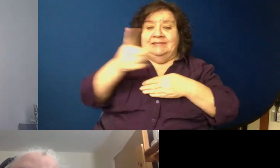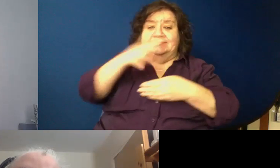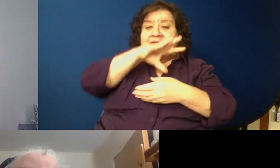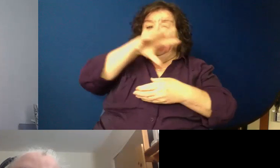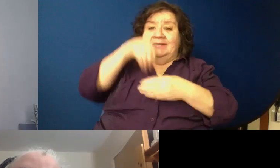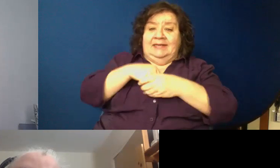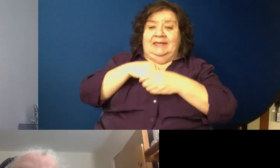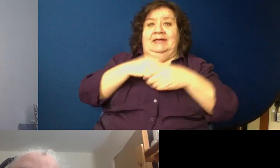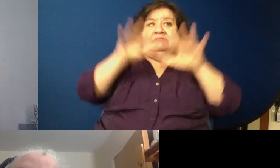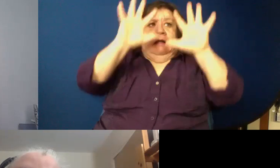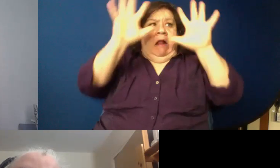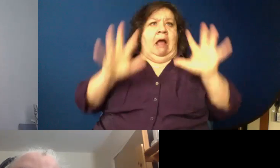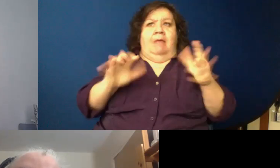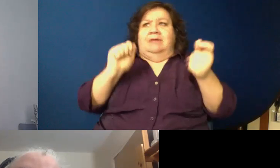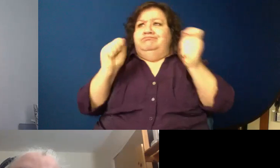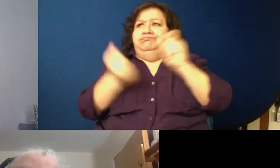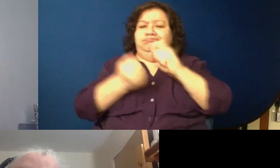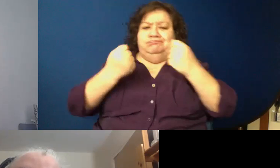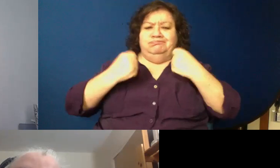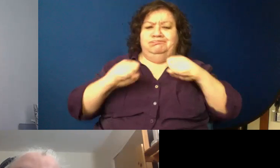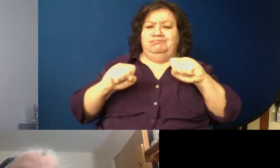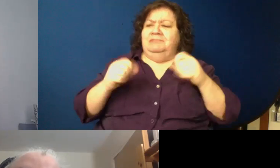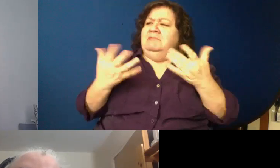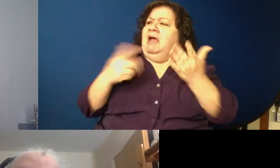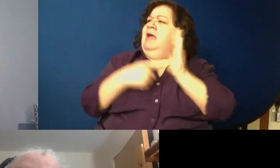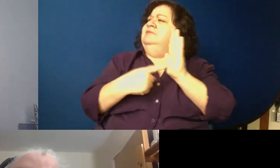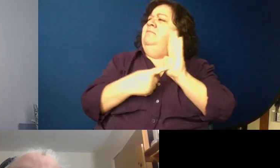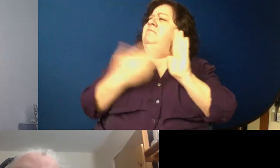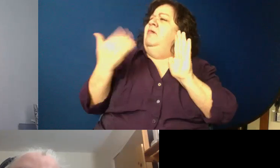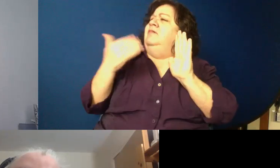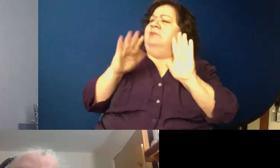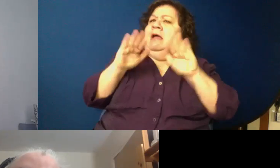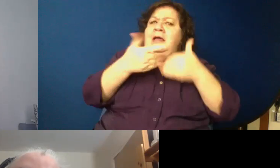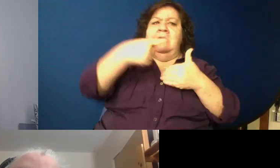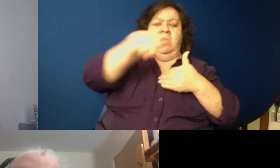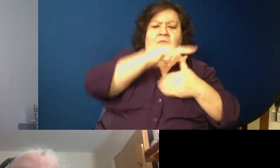with disabilities and if they have been documented so far where and how thank you